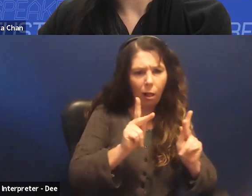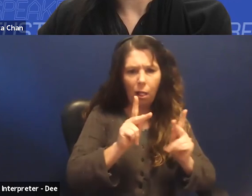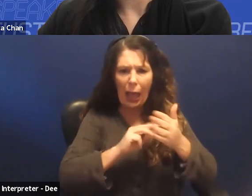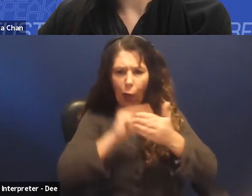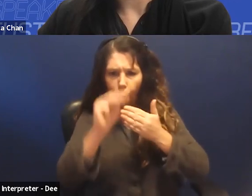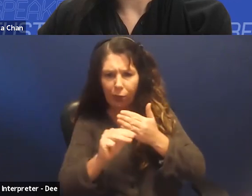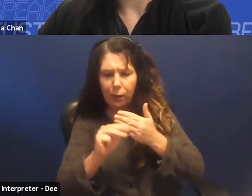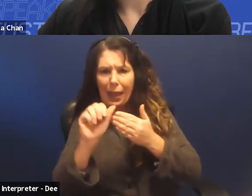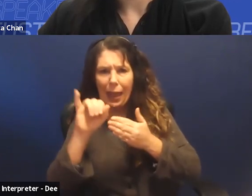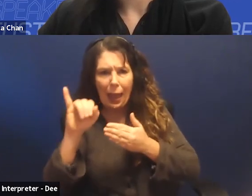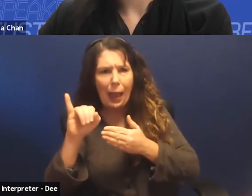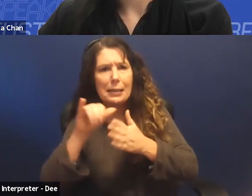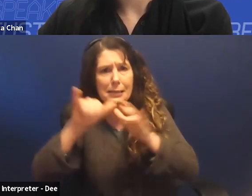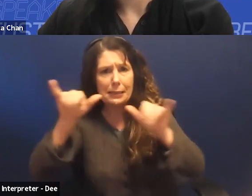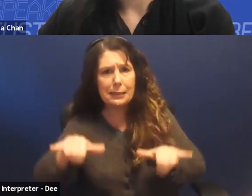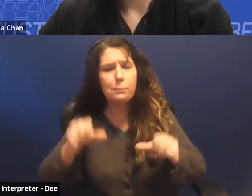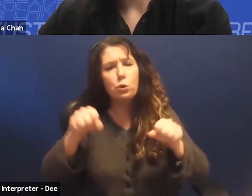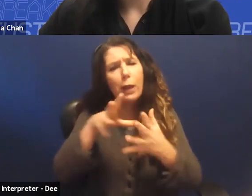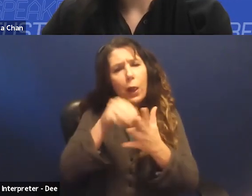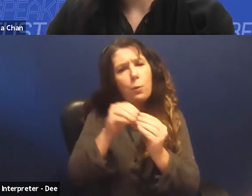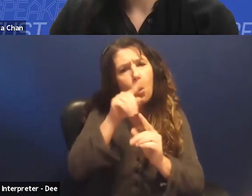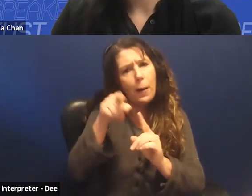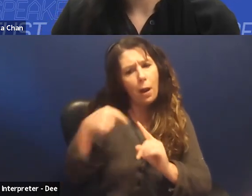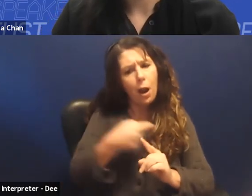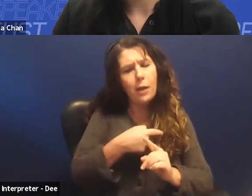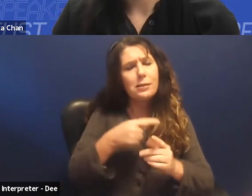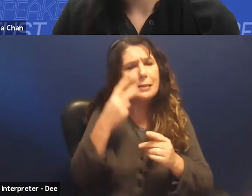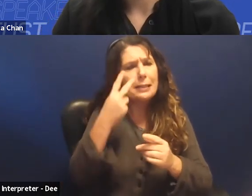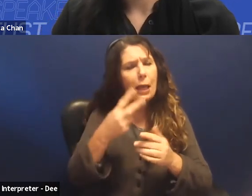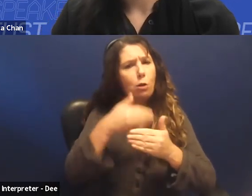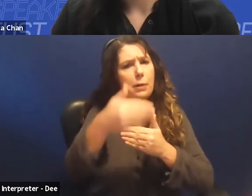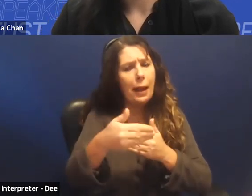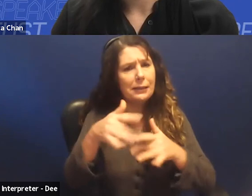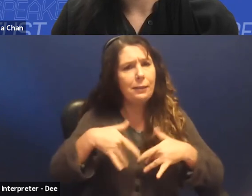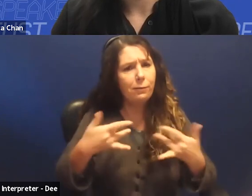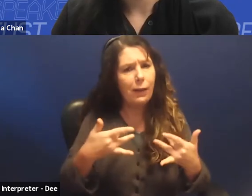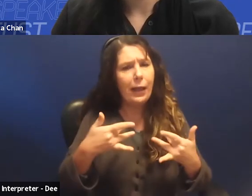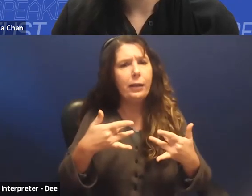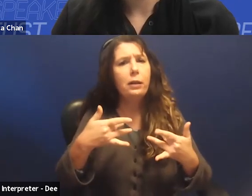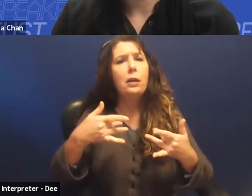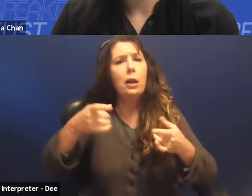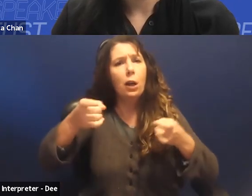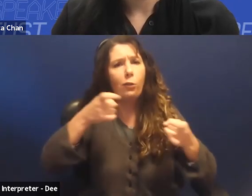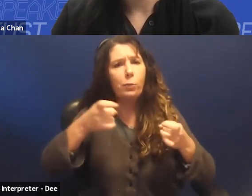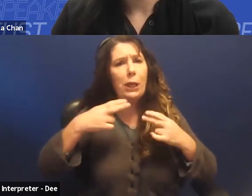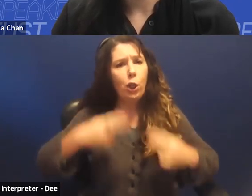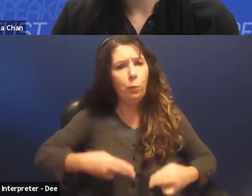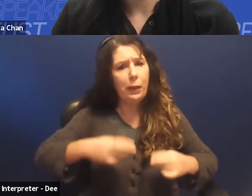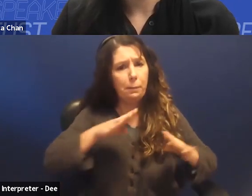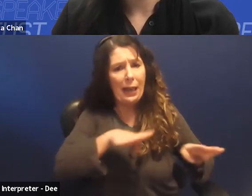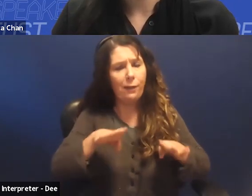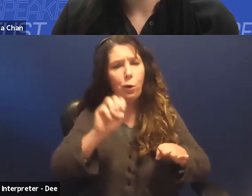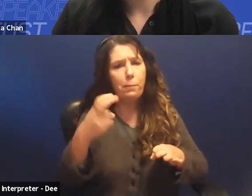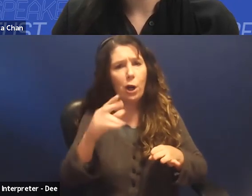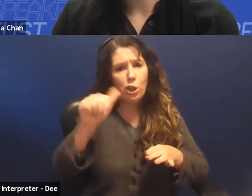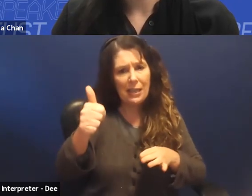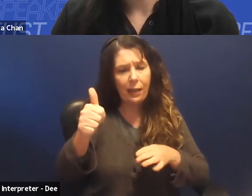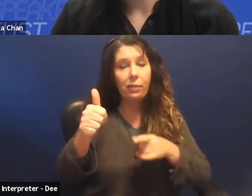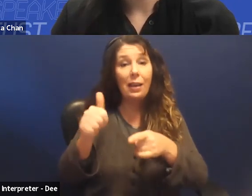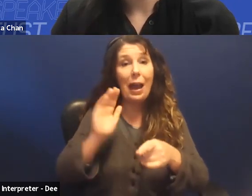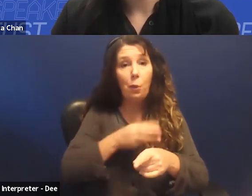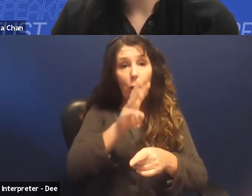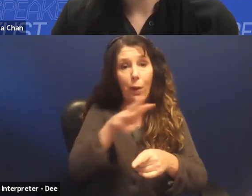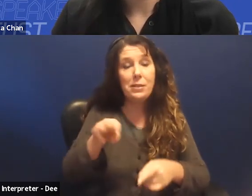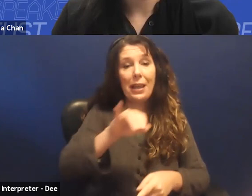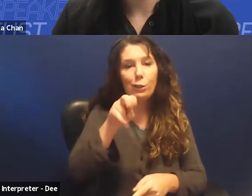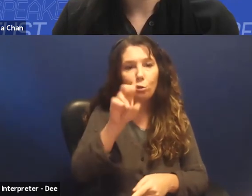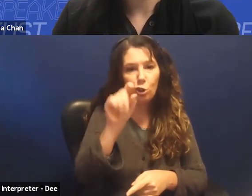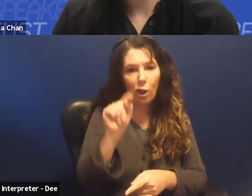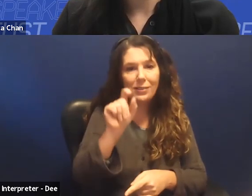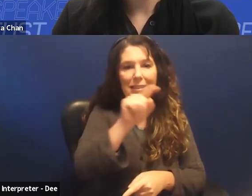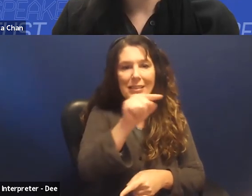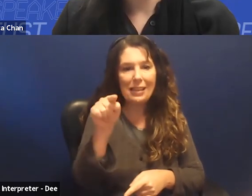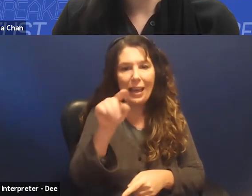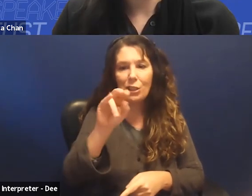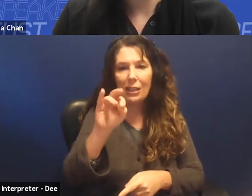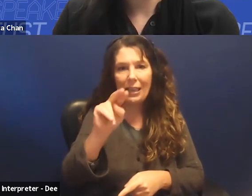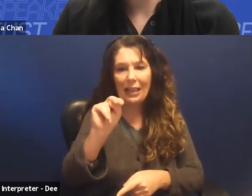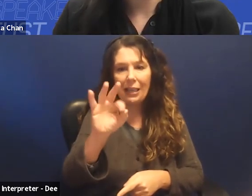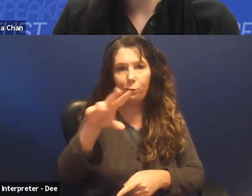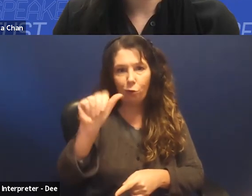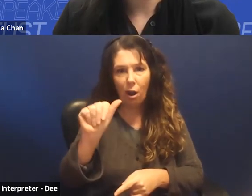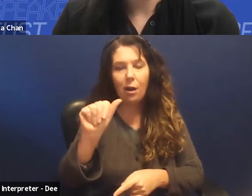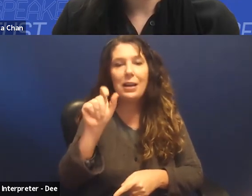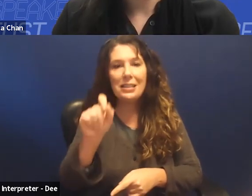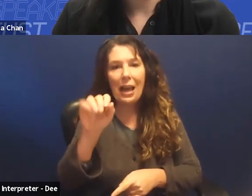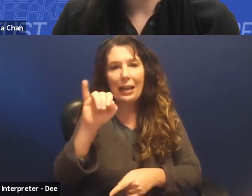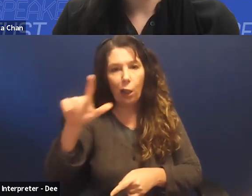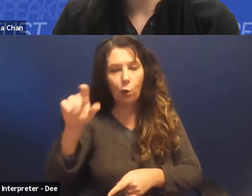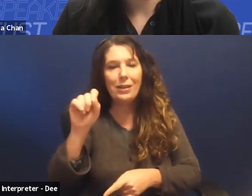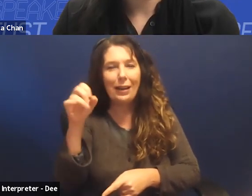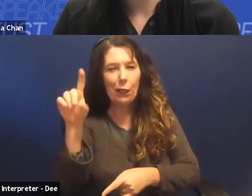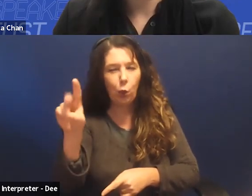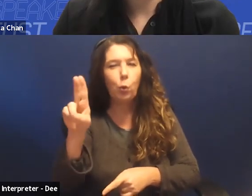You can learn more about us and see more info about our next event with Nate Mathias and governing human admission behavior. On March 10 at our website, just dash in France, that illinois.edu, a link has been added to the chat, and you can see our full